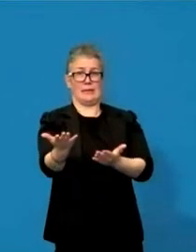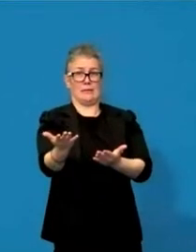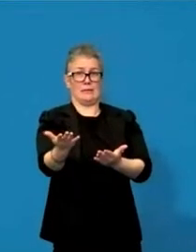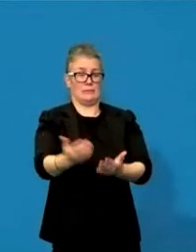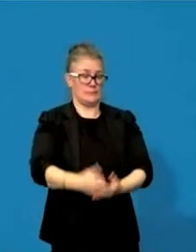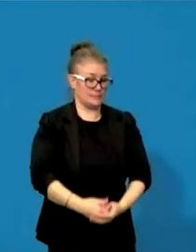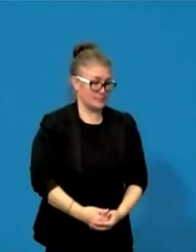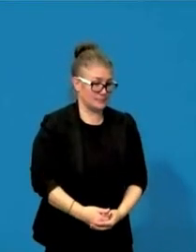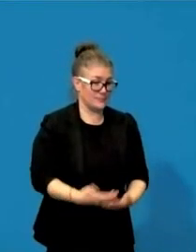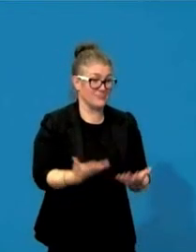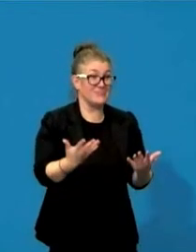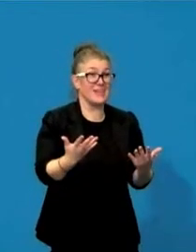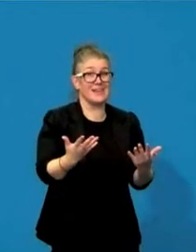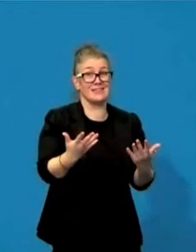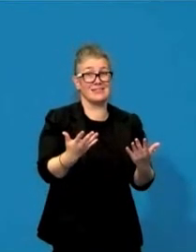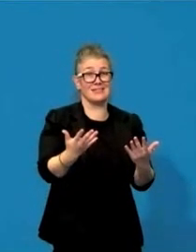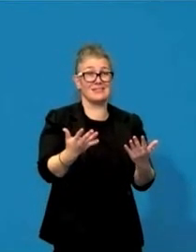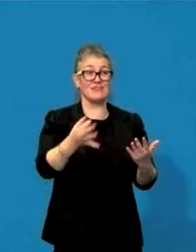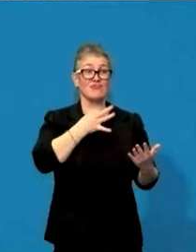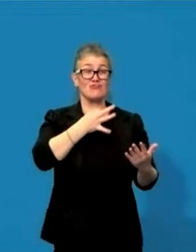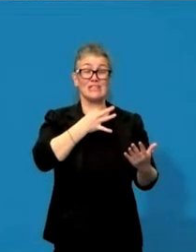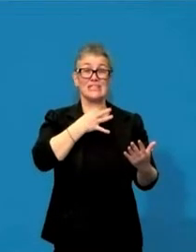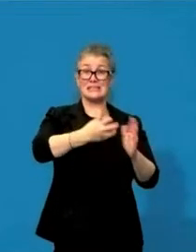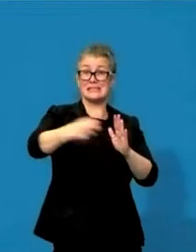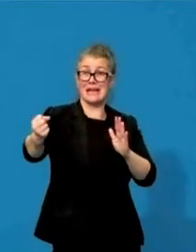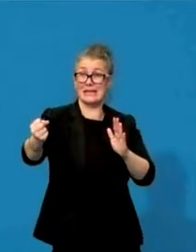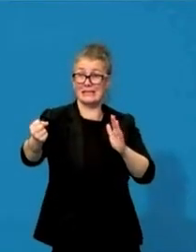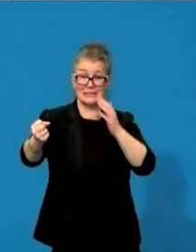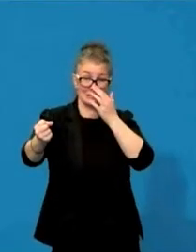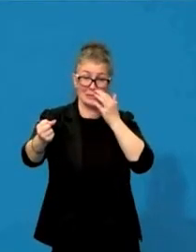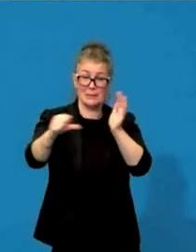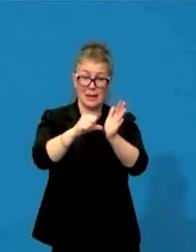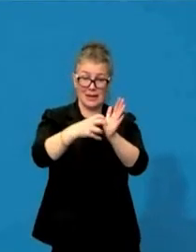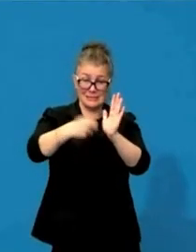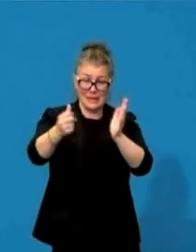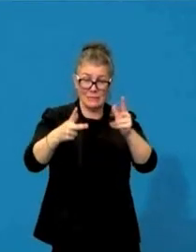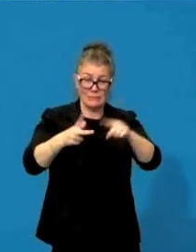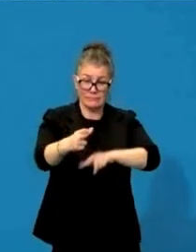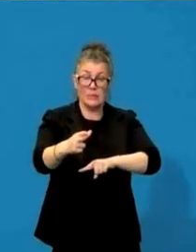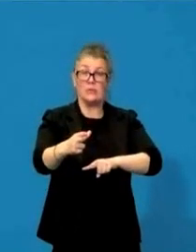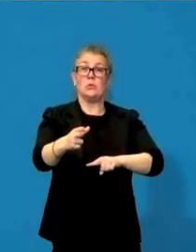And then the threat of it being taken away, is - is quite traumatic, really, in its